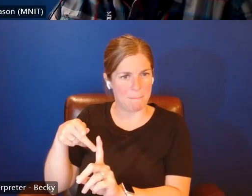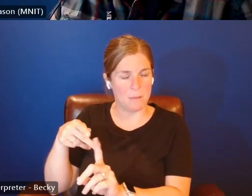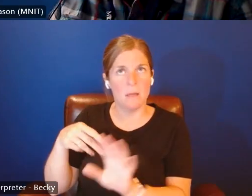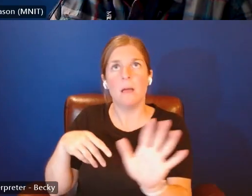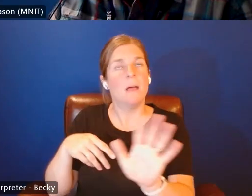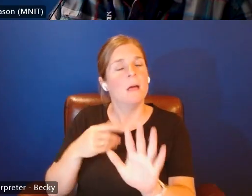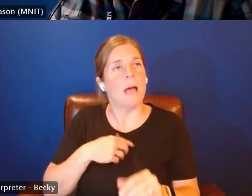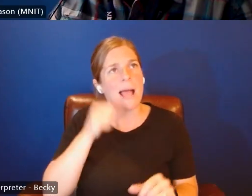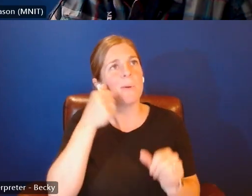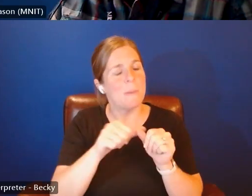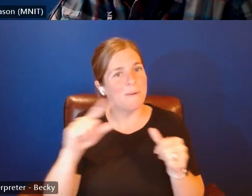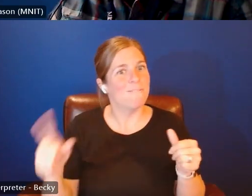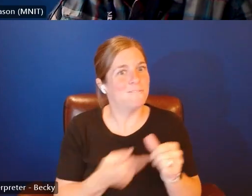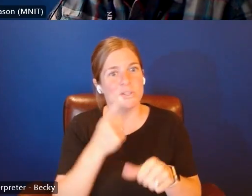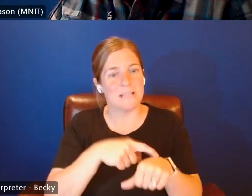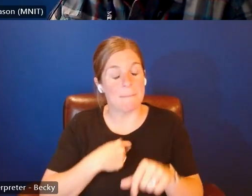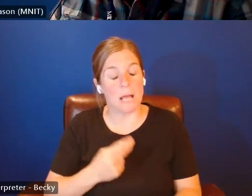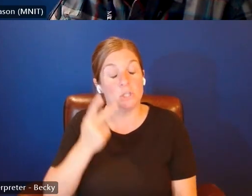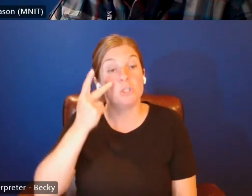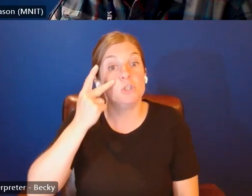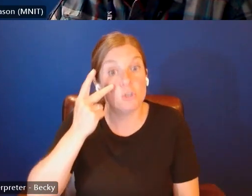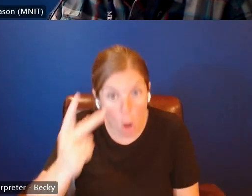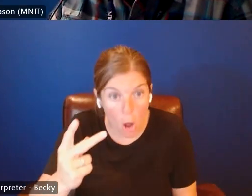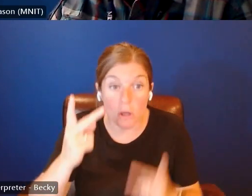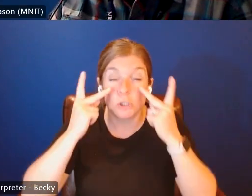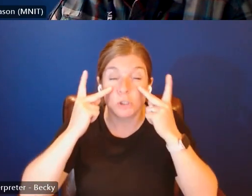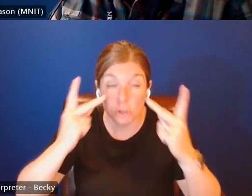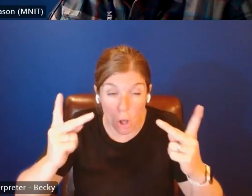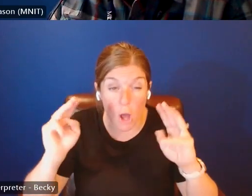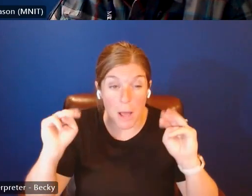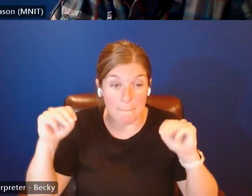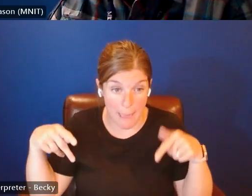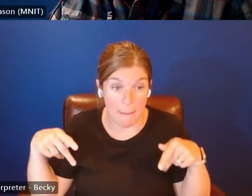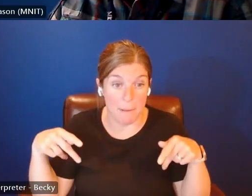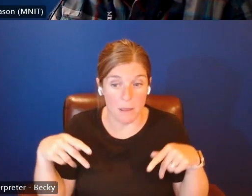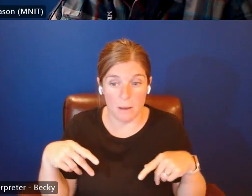I actually saw a map visually depicted, and that was when I was able to read some large print,